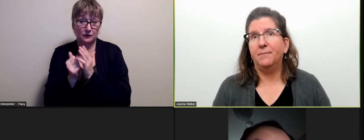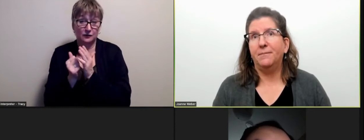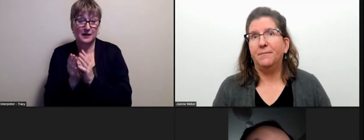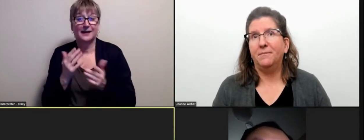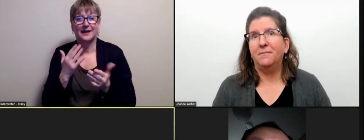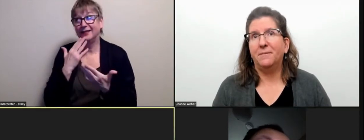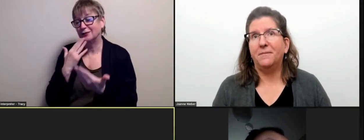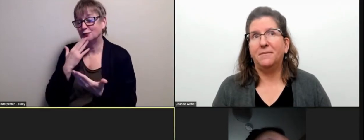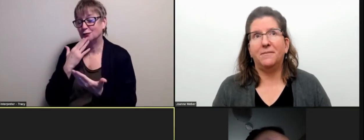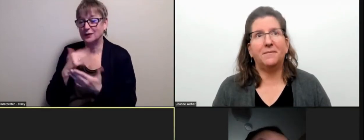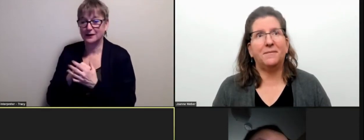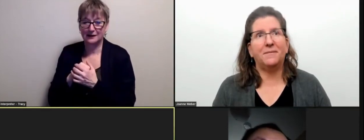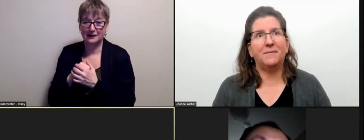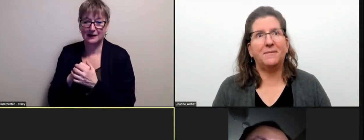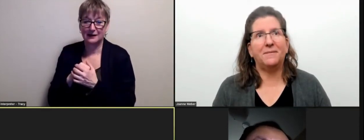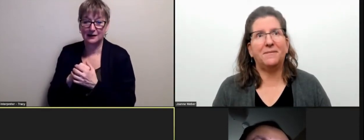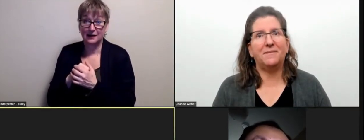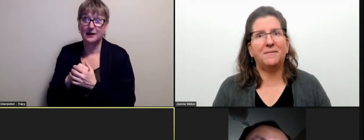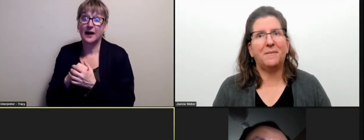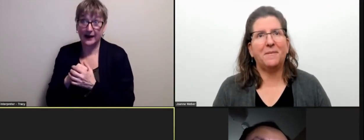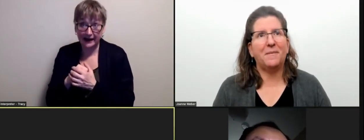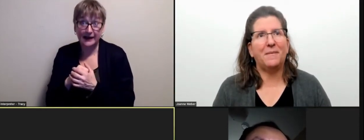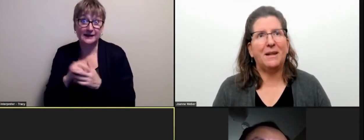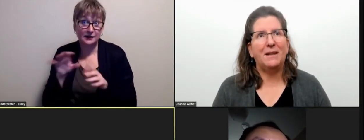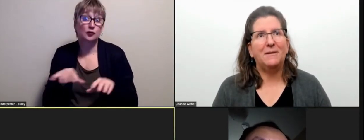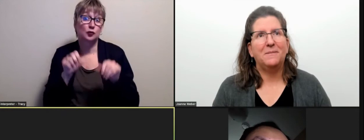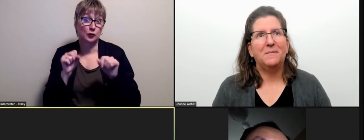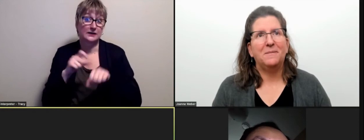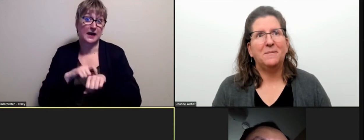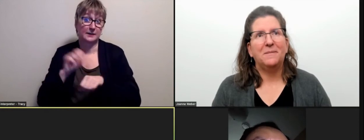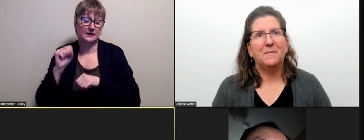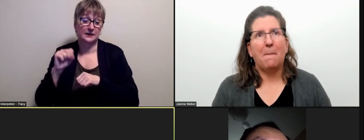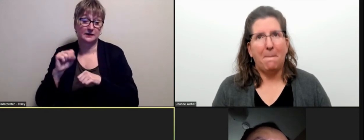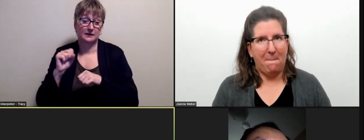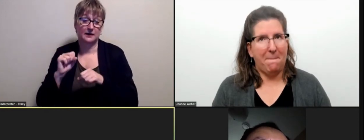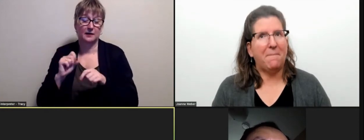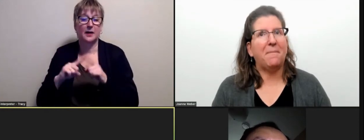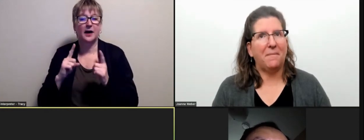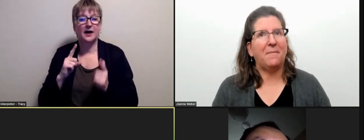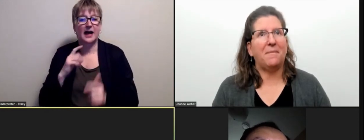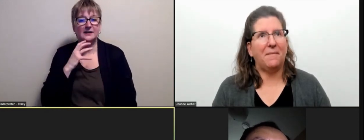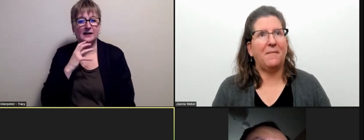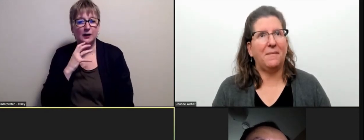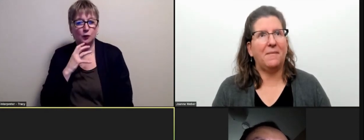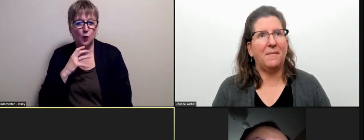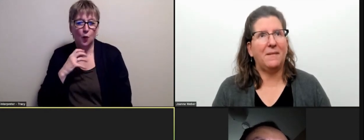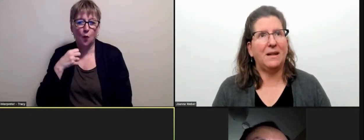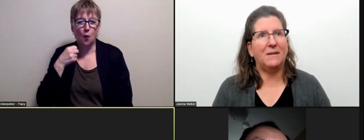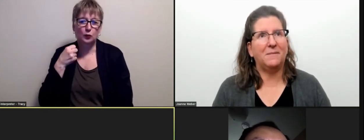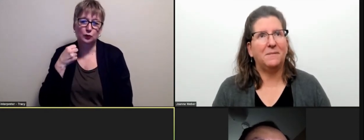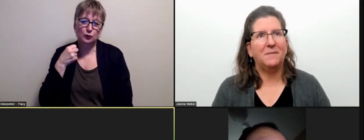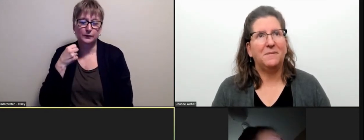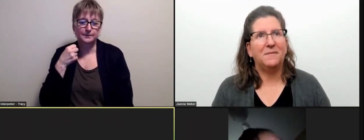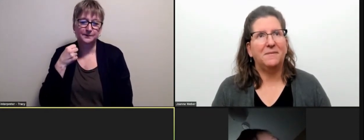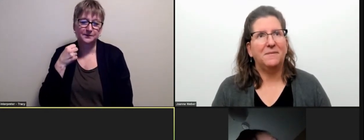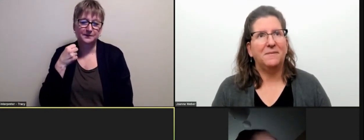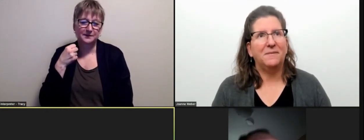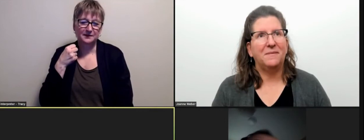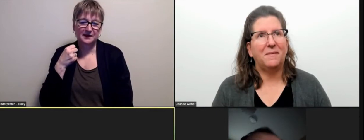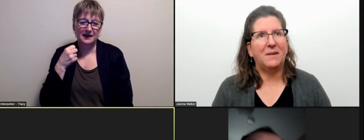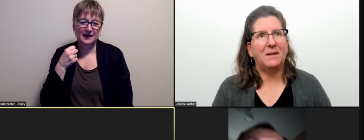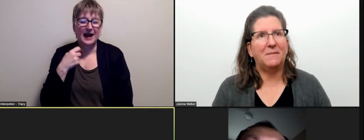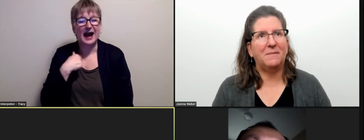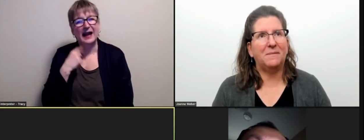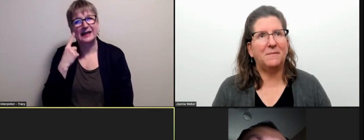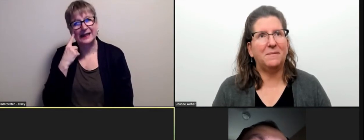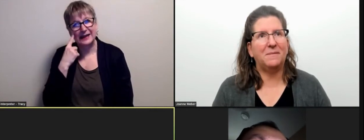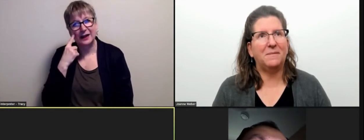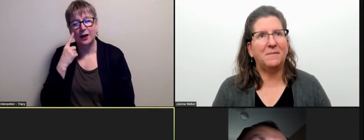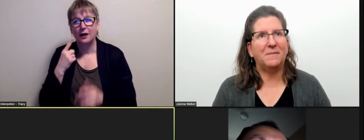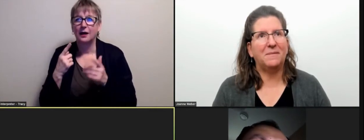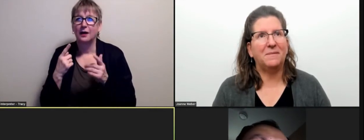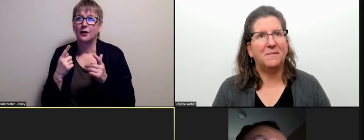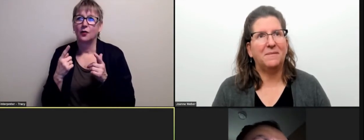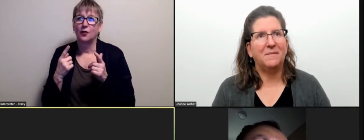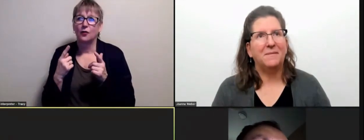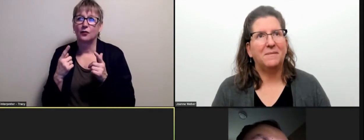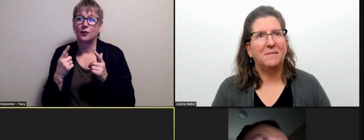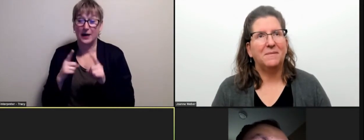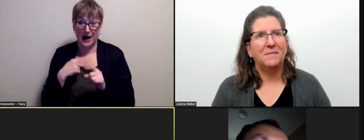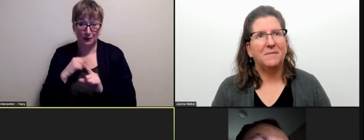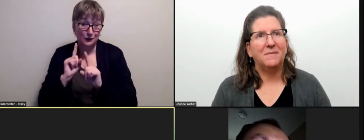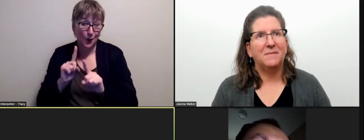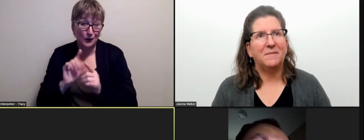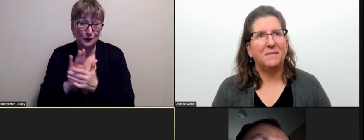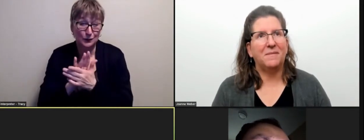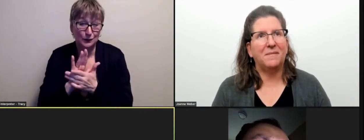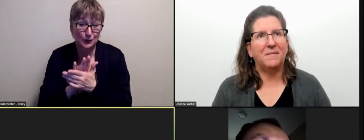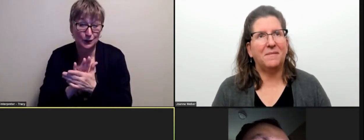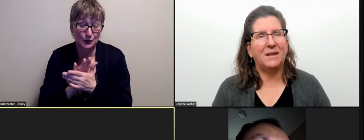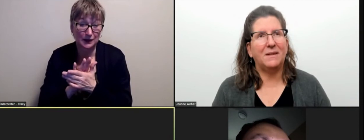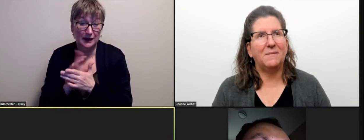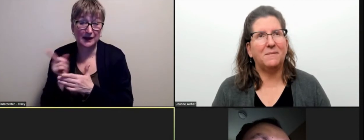Major: Thank you. It took time but I think I as I grew older - you know - because I think when I was going to school in Regina,